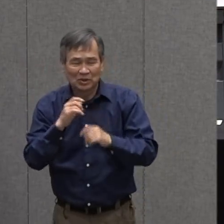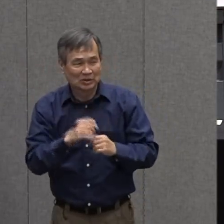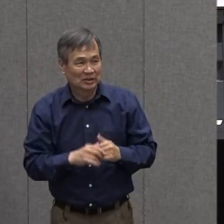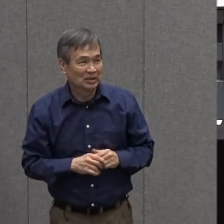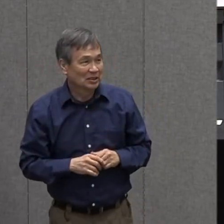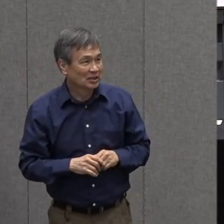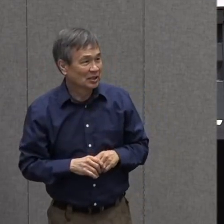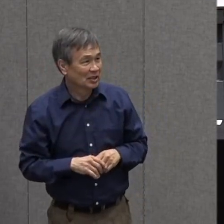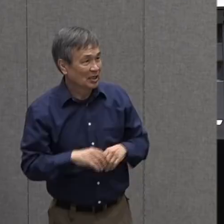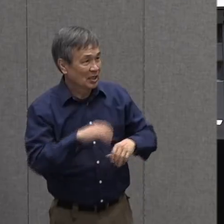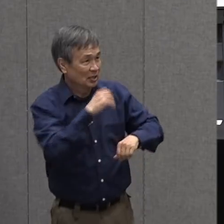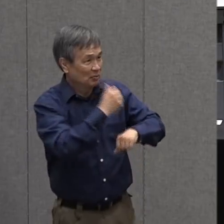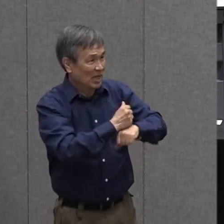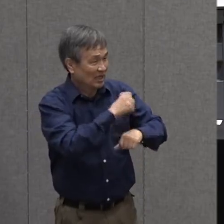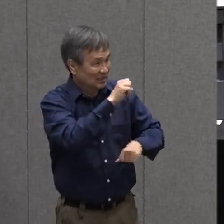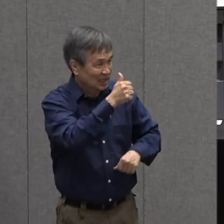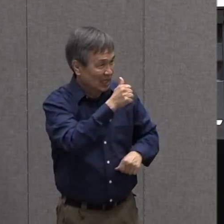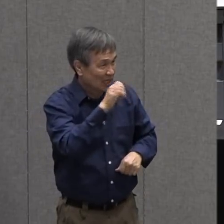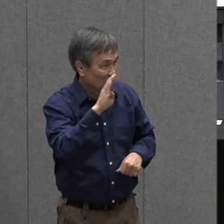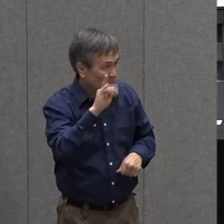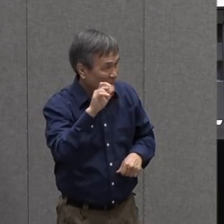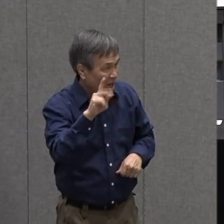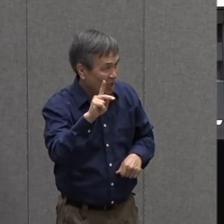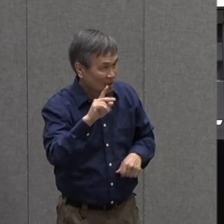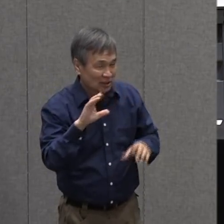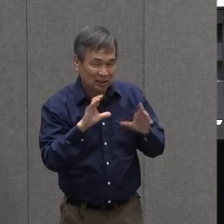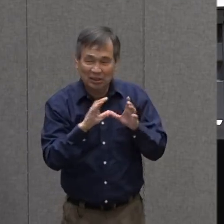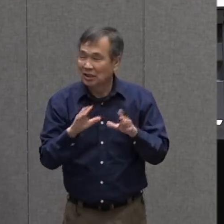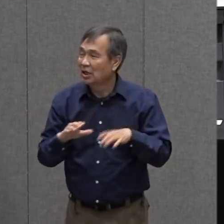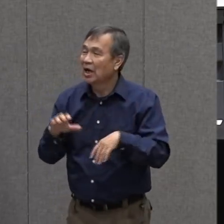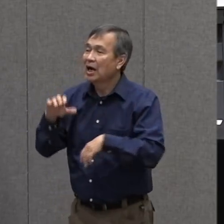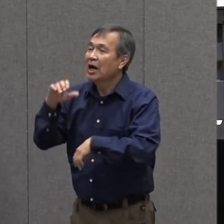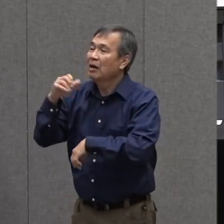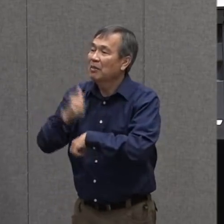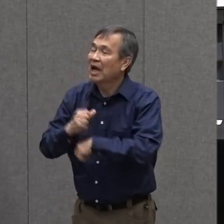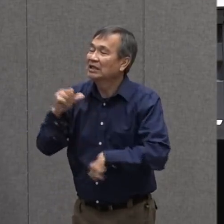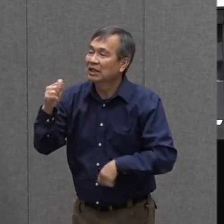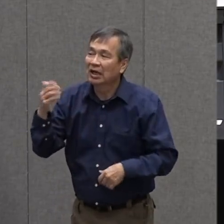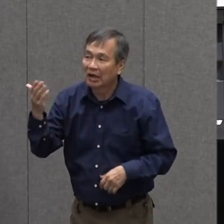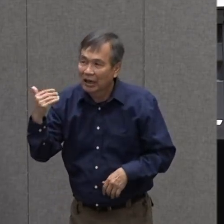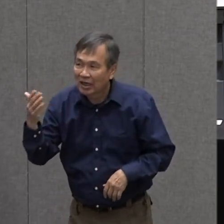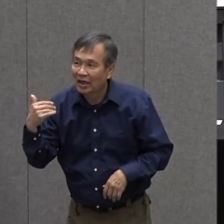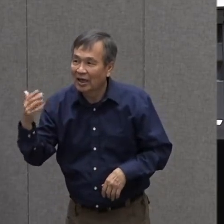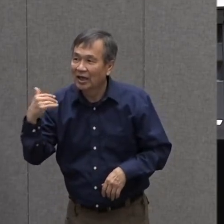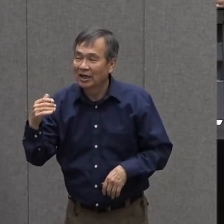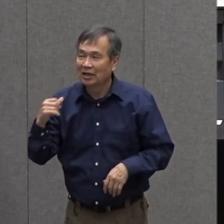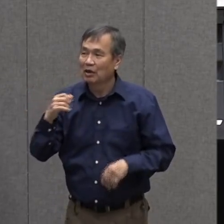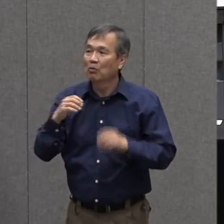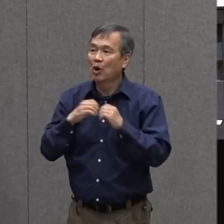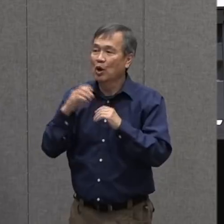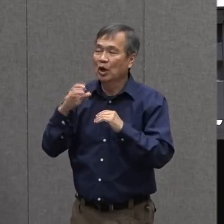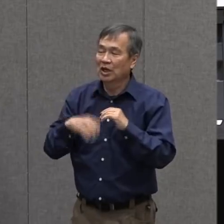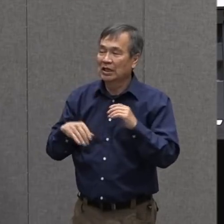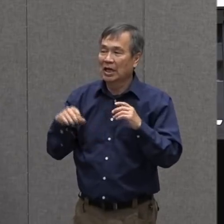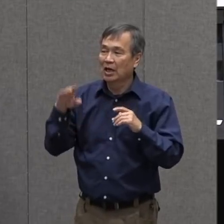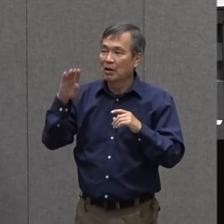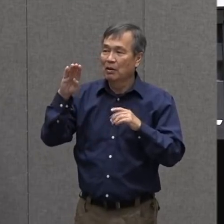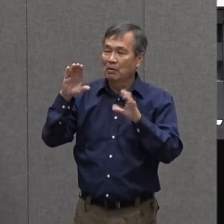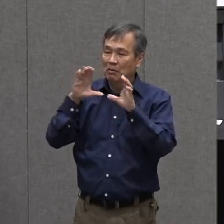Base 10 blocks? Base 10, like it's more than that, like I could actually write the number